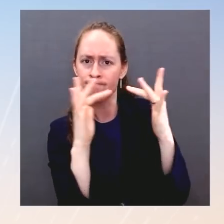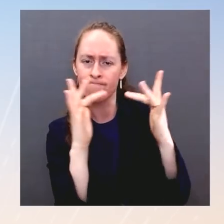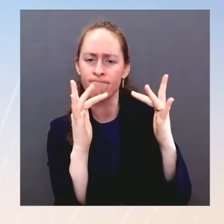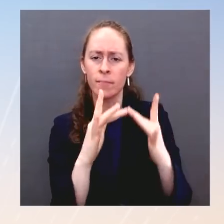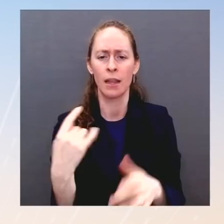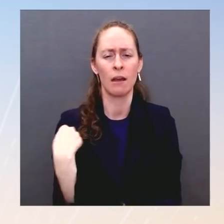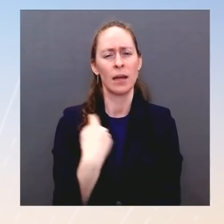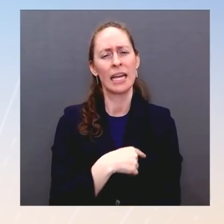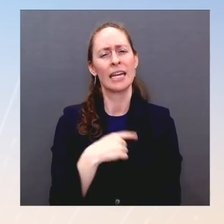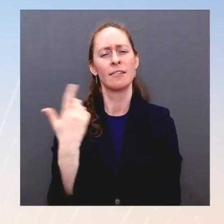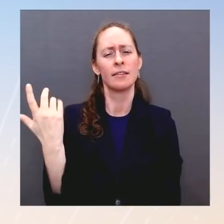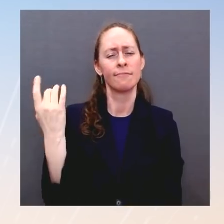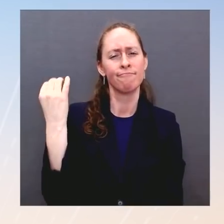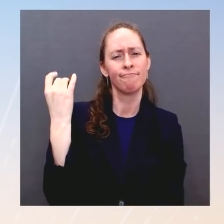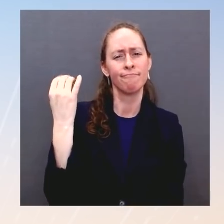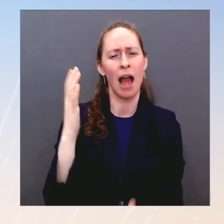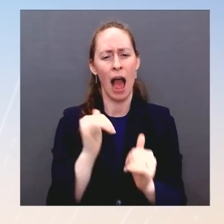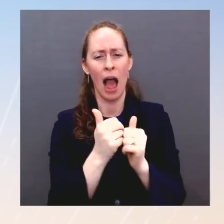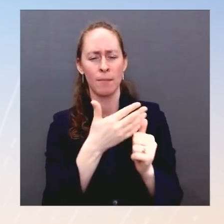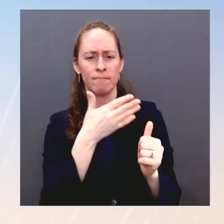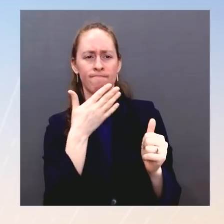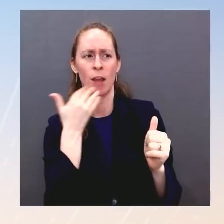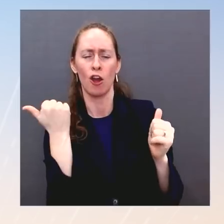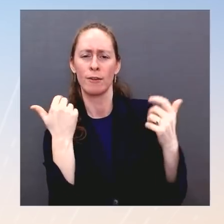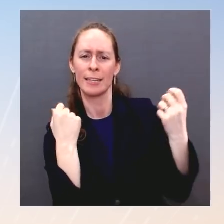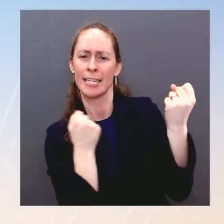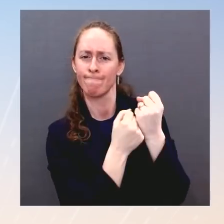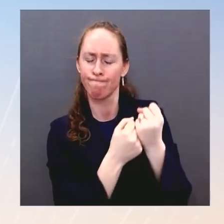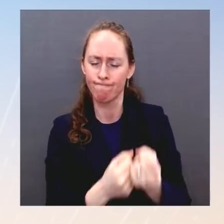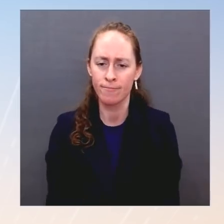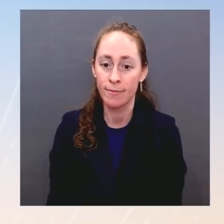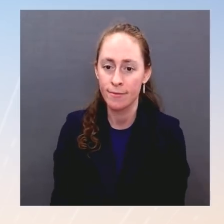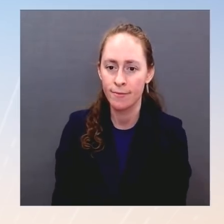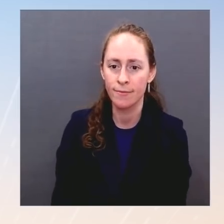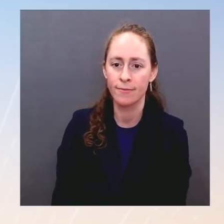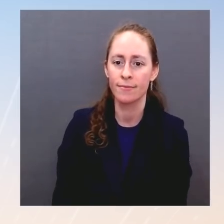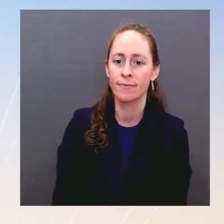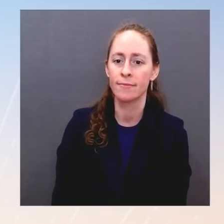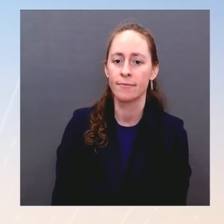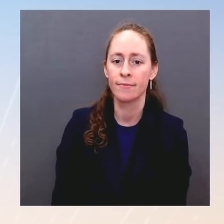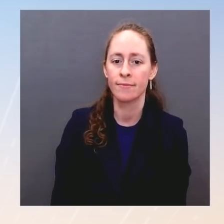said he was "target number one" of the Russian military. Does the United States have --